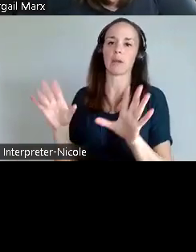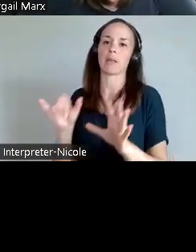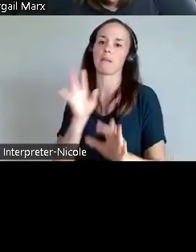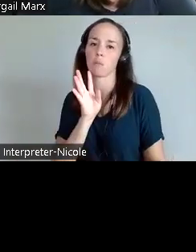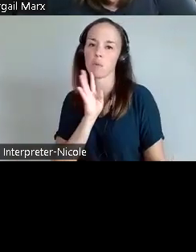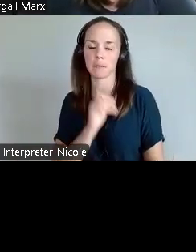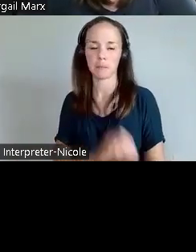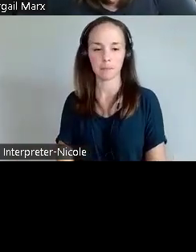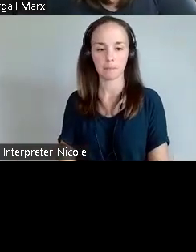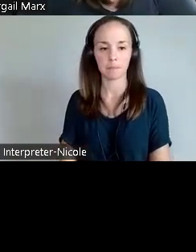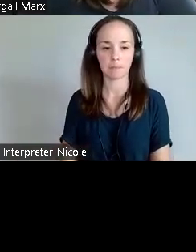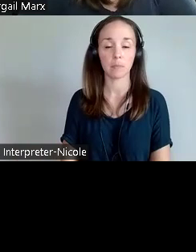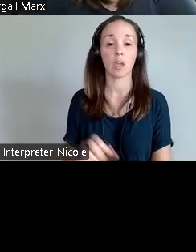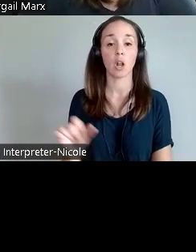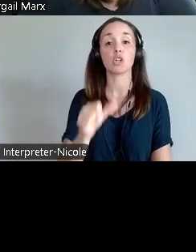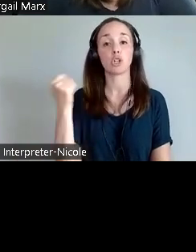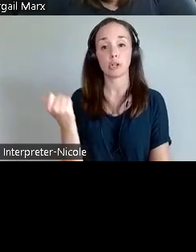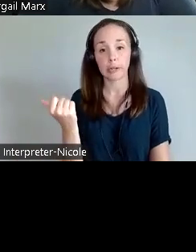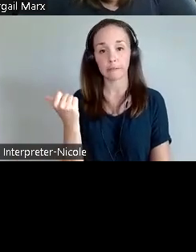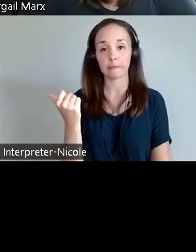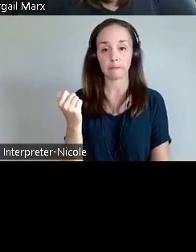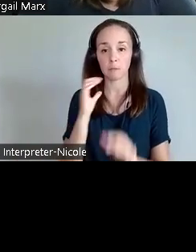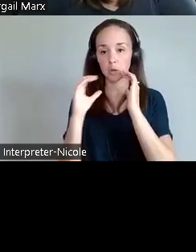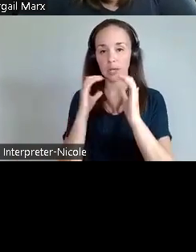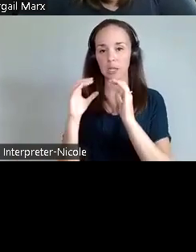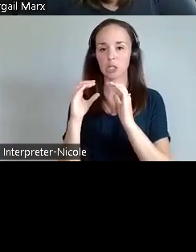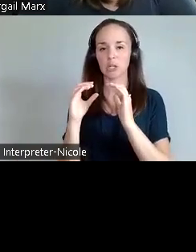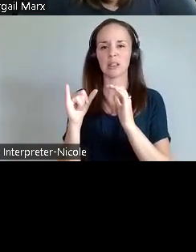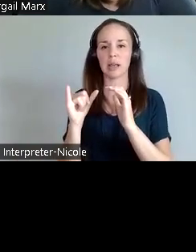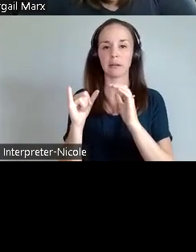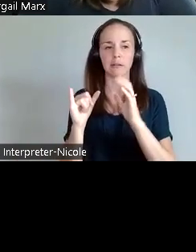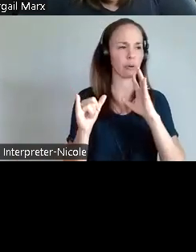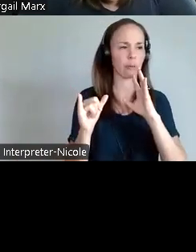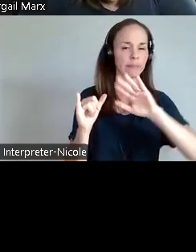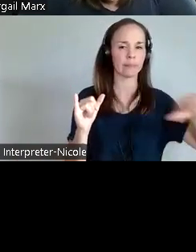Then we have alternative communication, which may replace that verbal speech for